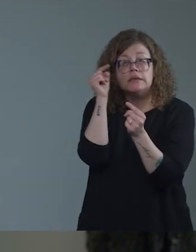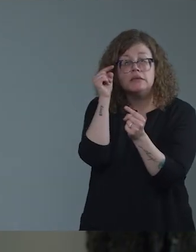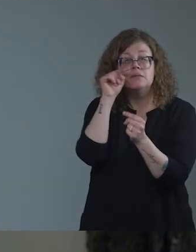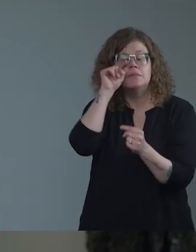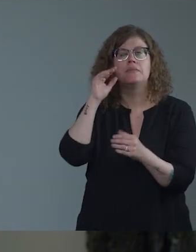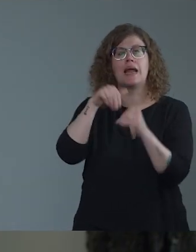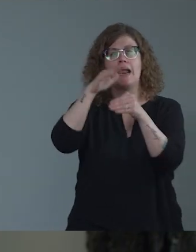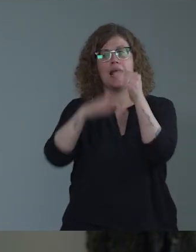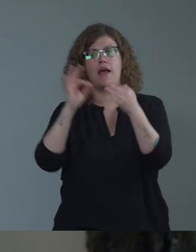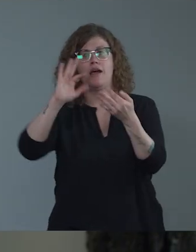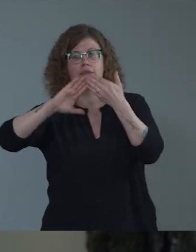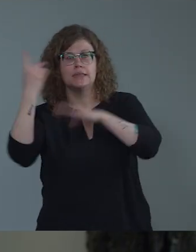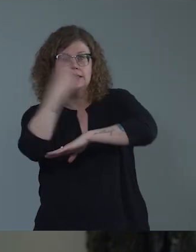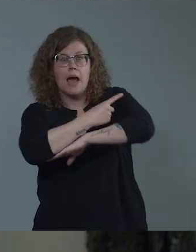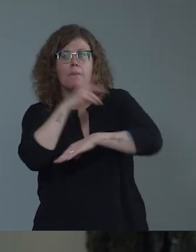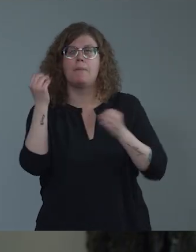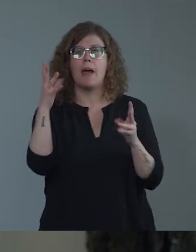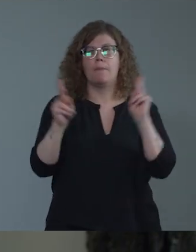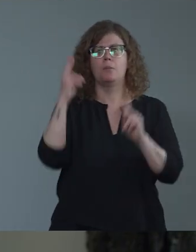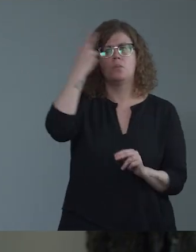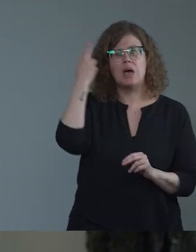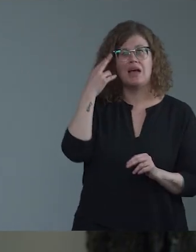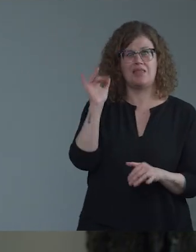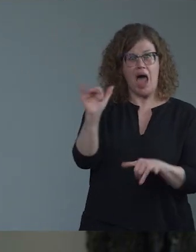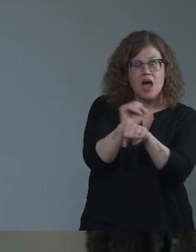There's a lot of red tape that comes with it